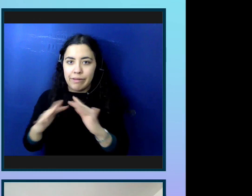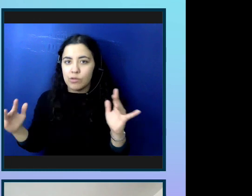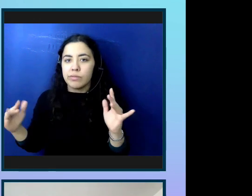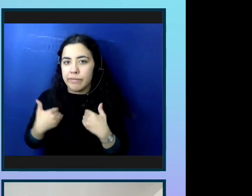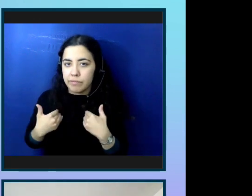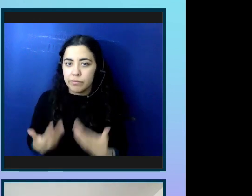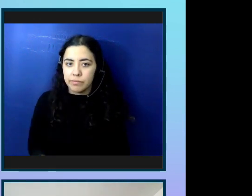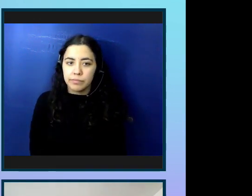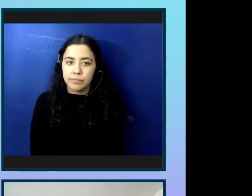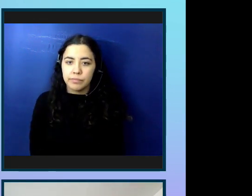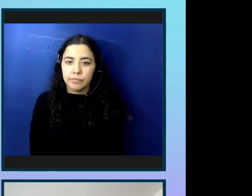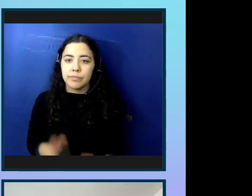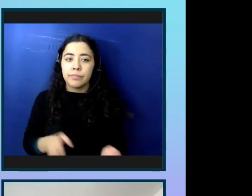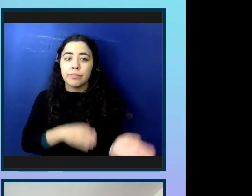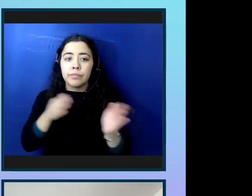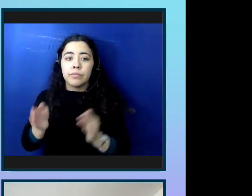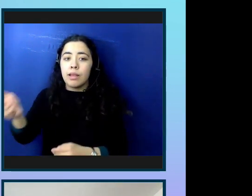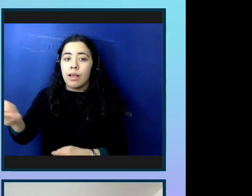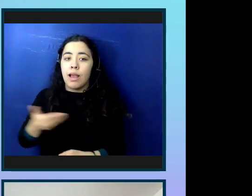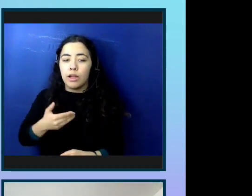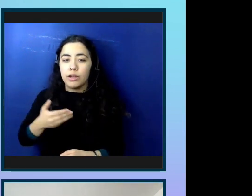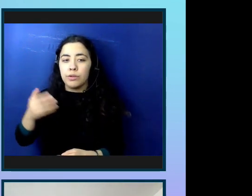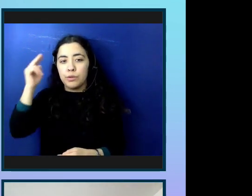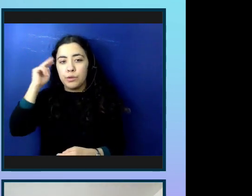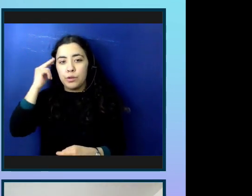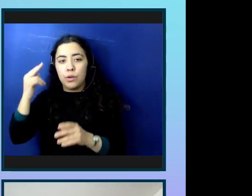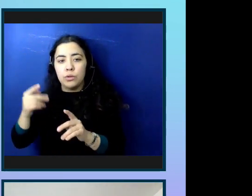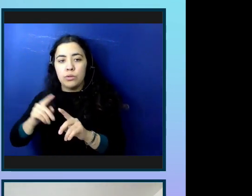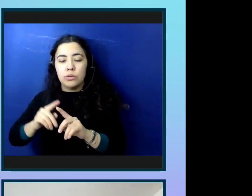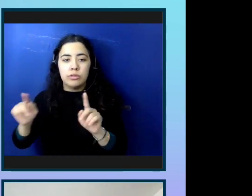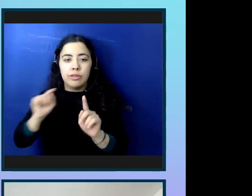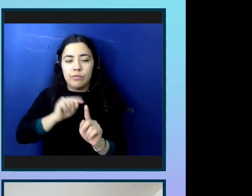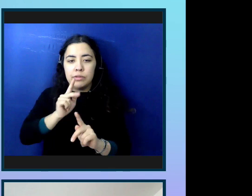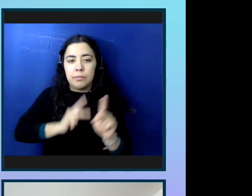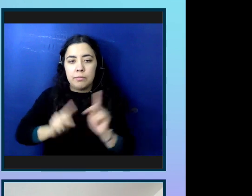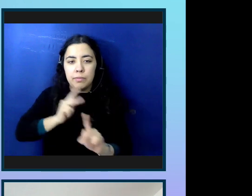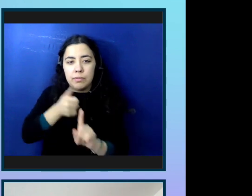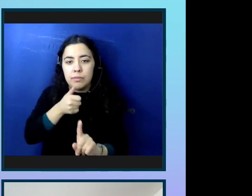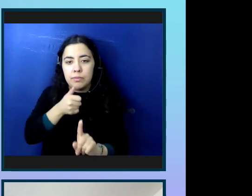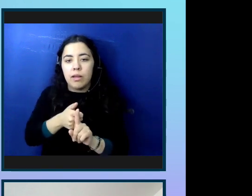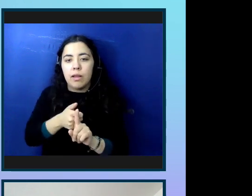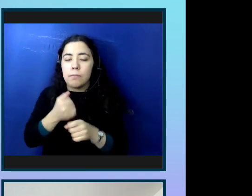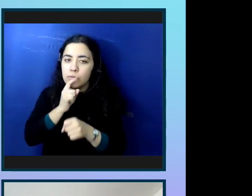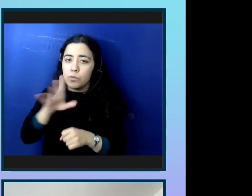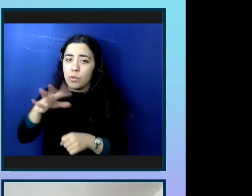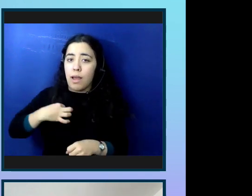Hiring neurodivergent people on making sure that your process, your interview process considers people with a range of abilities,